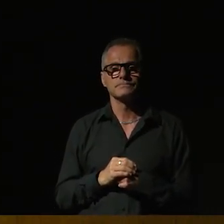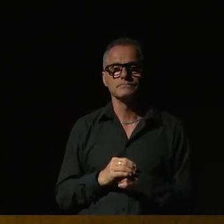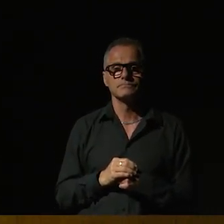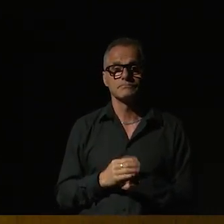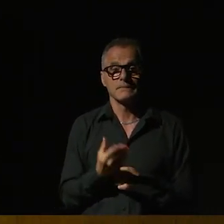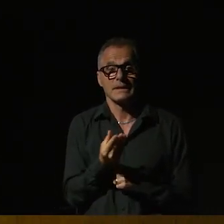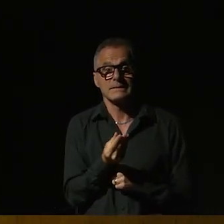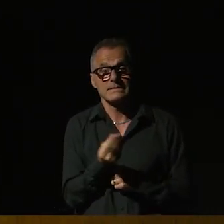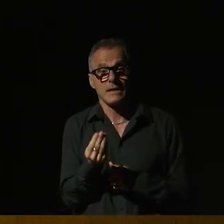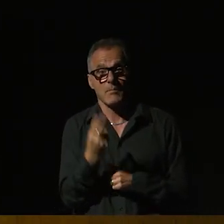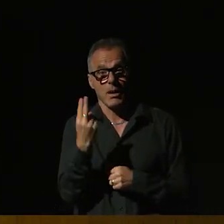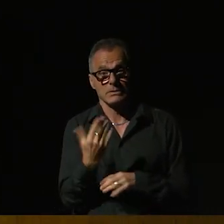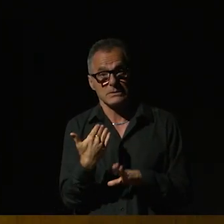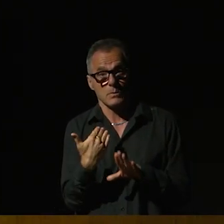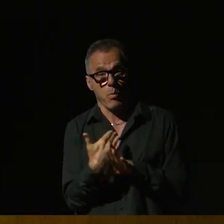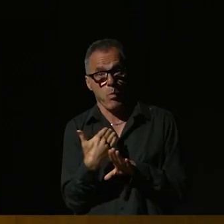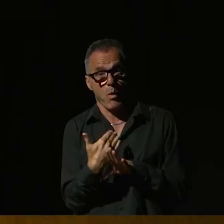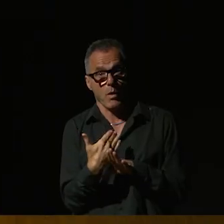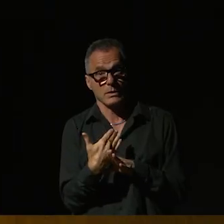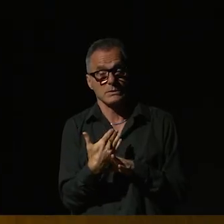with Annibale in the Farnese Gallery.